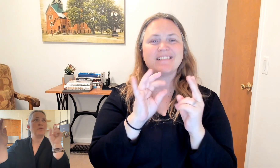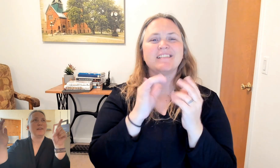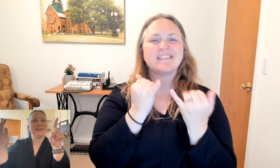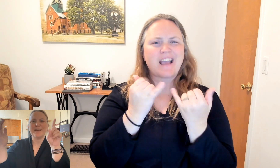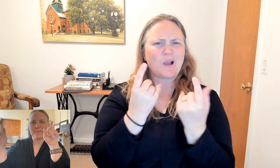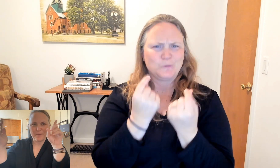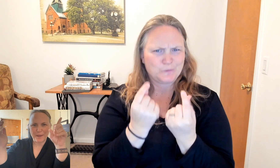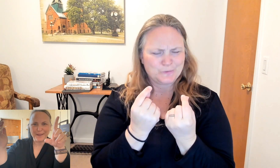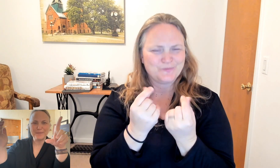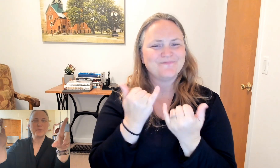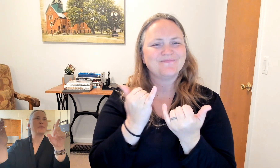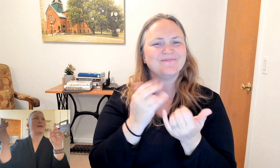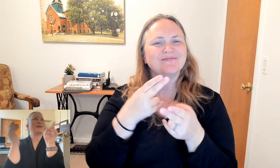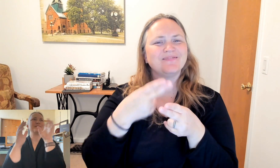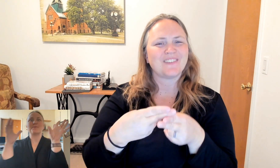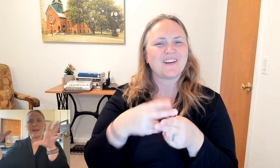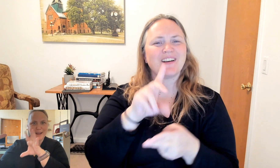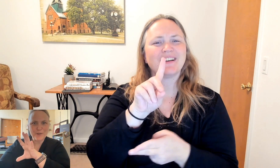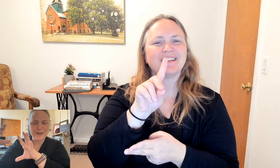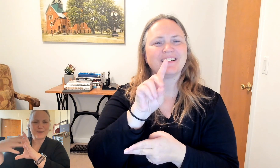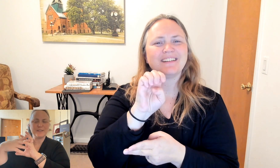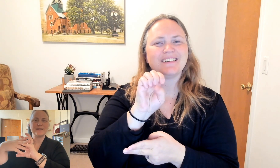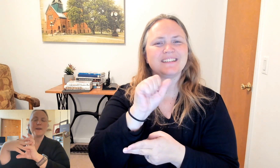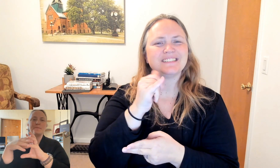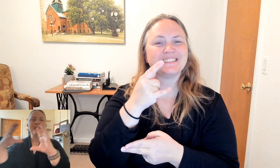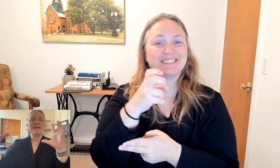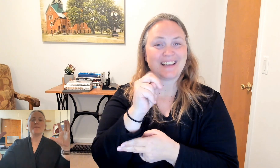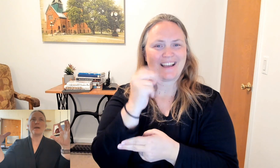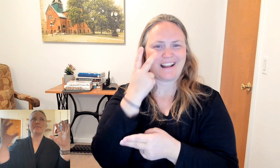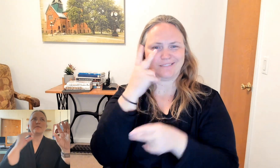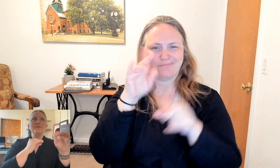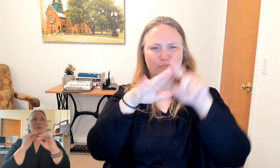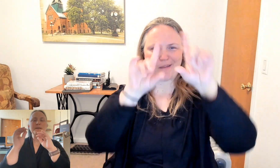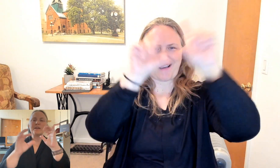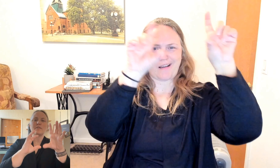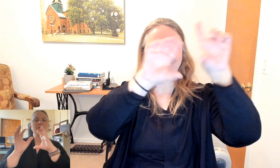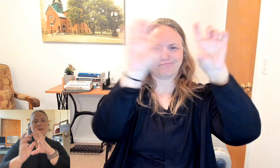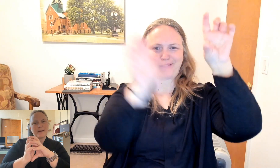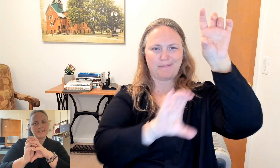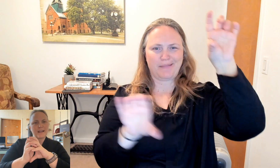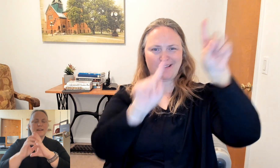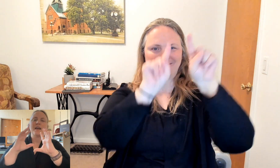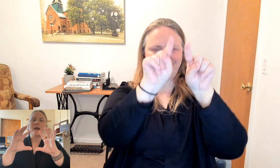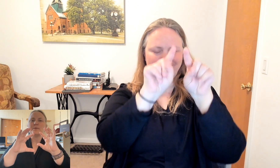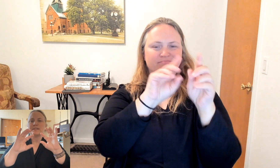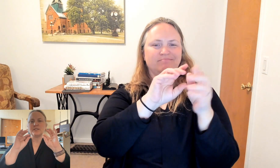I'm looking up at my board right there. So my category is called design. But before we talk fully about design, I want to suggest.